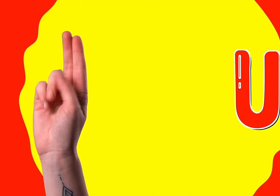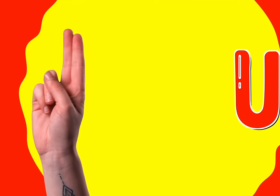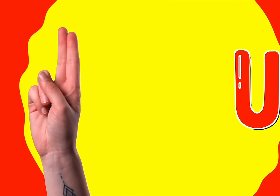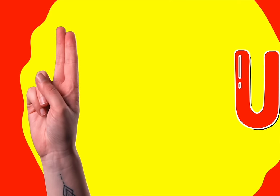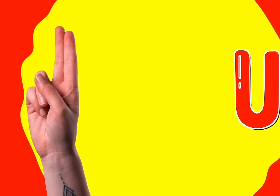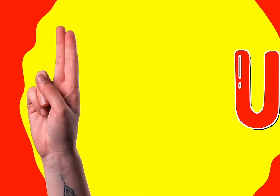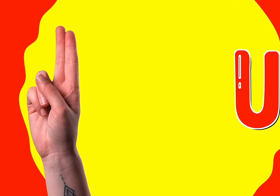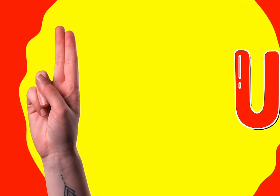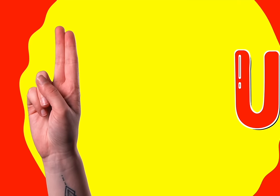U.